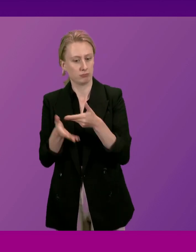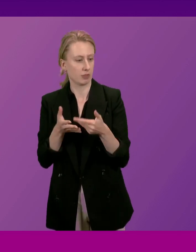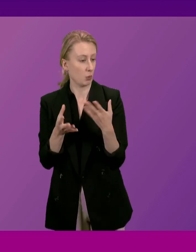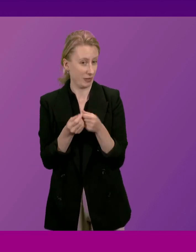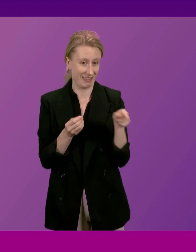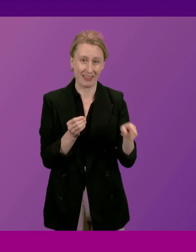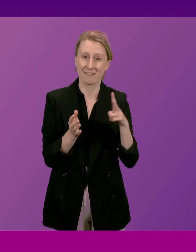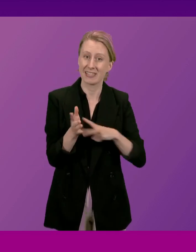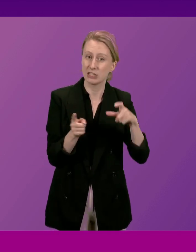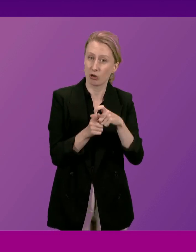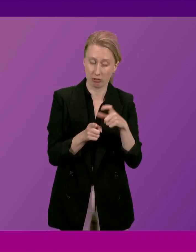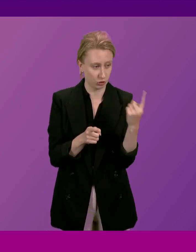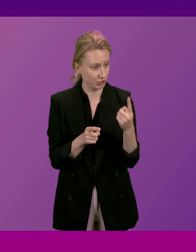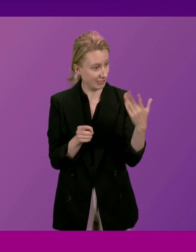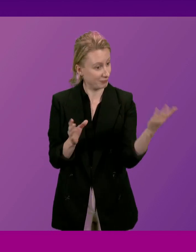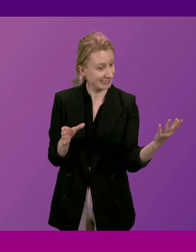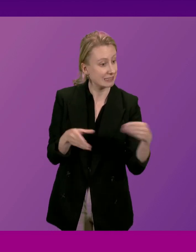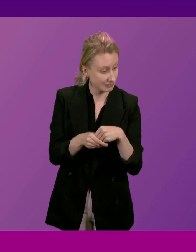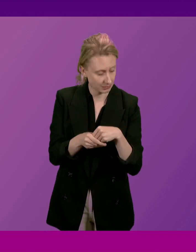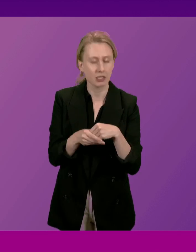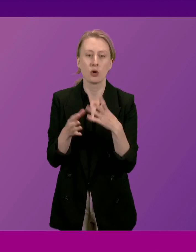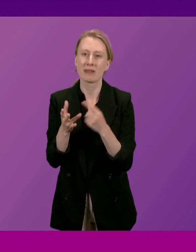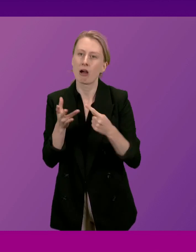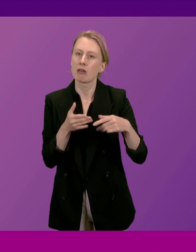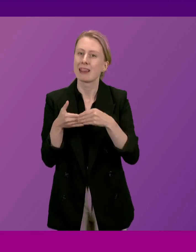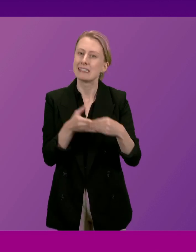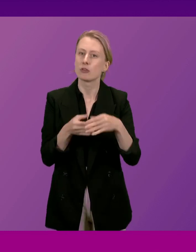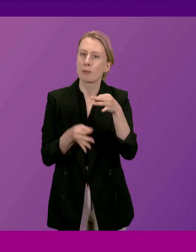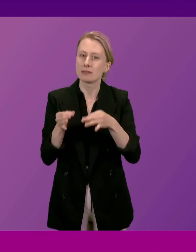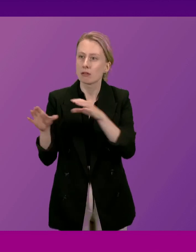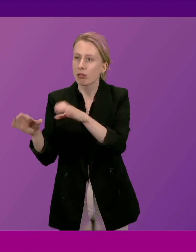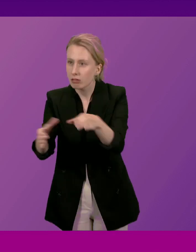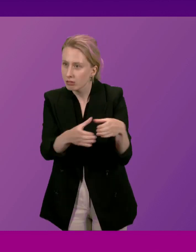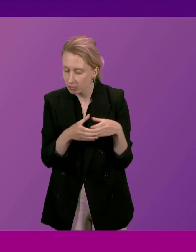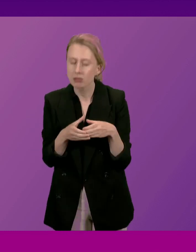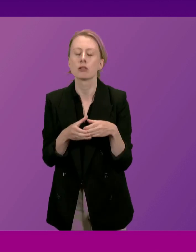who came to it, with leaders of all political parties. Pauline McNeill attended on behalf